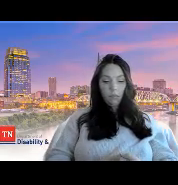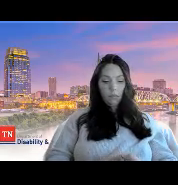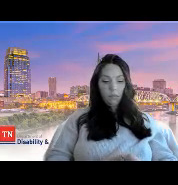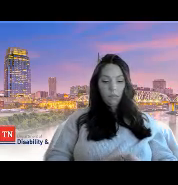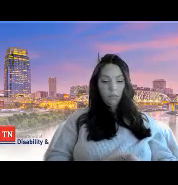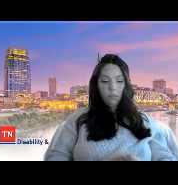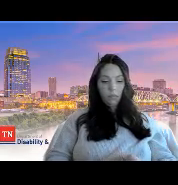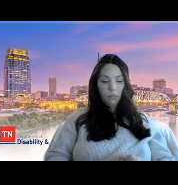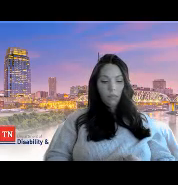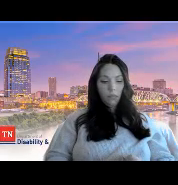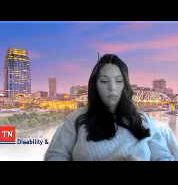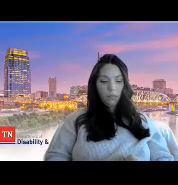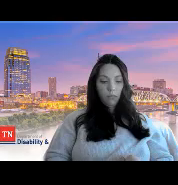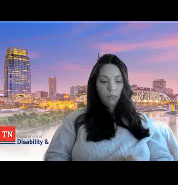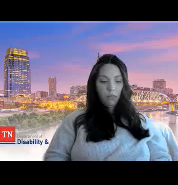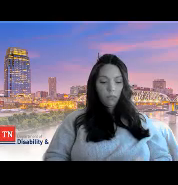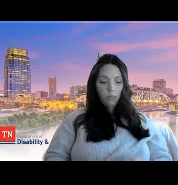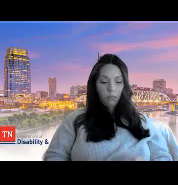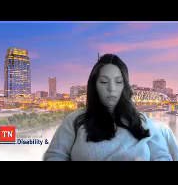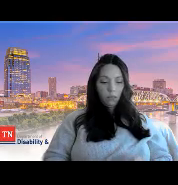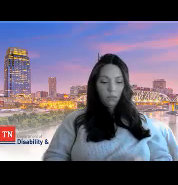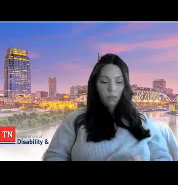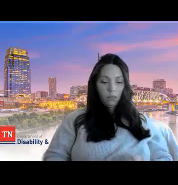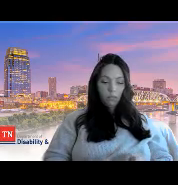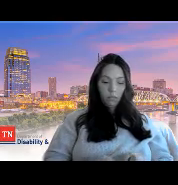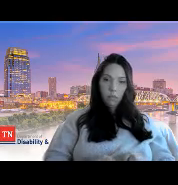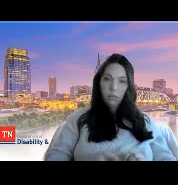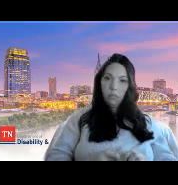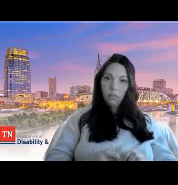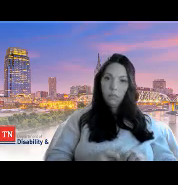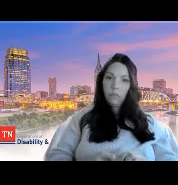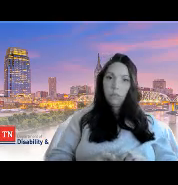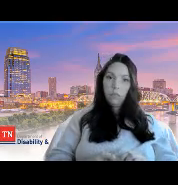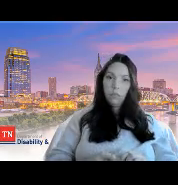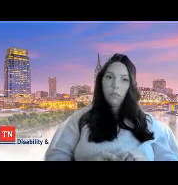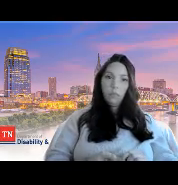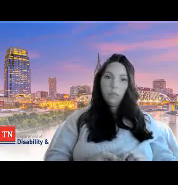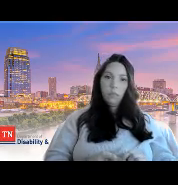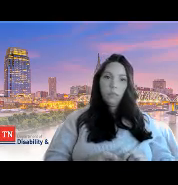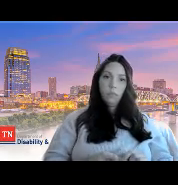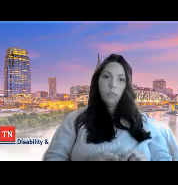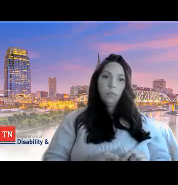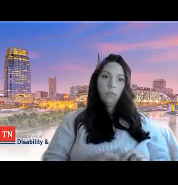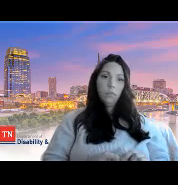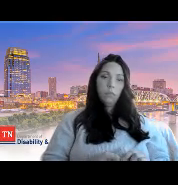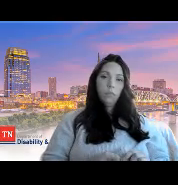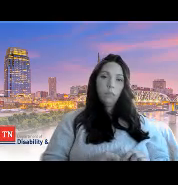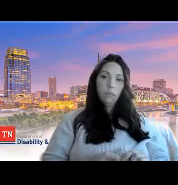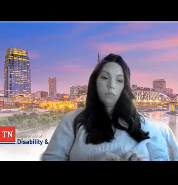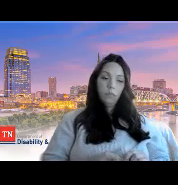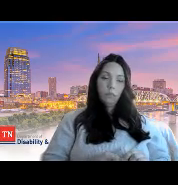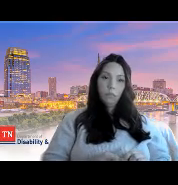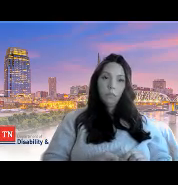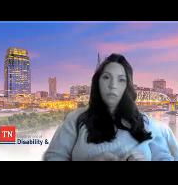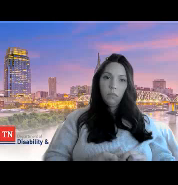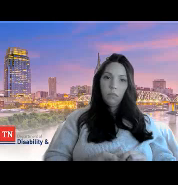We individually we screen them annually using this. There are, as I mentioned, 200 locations available in all 95